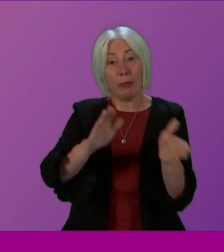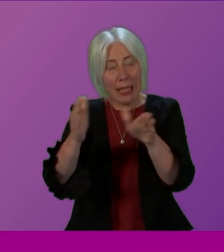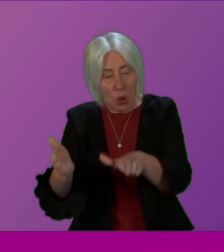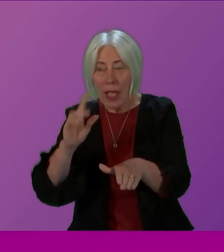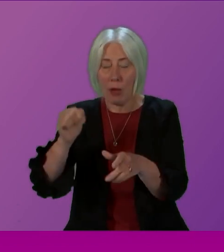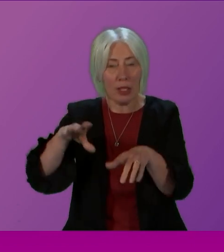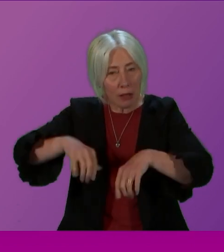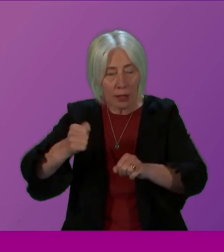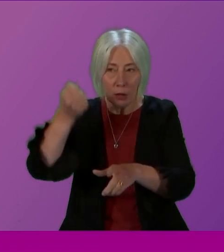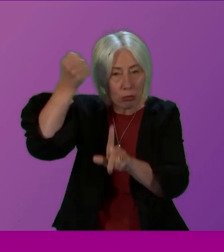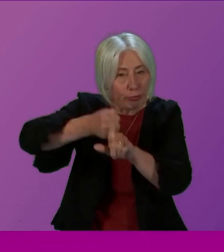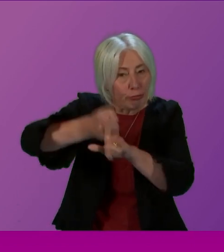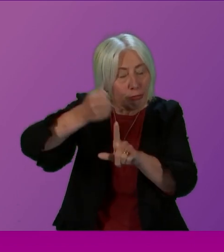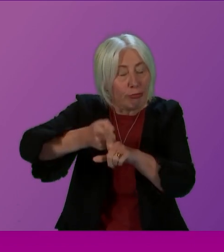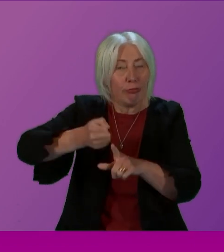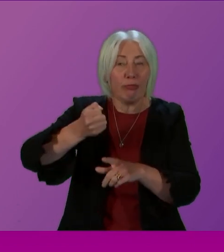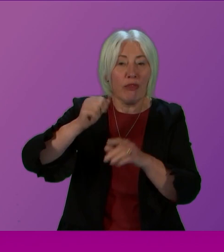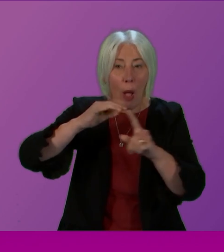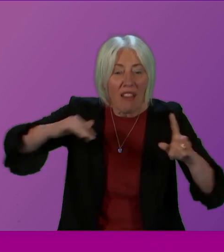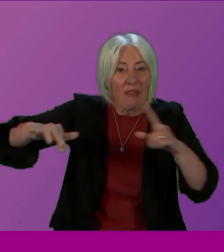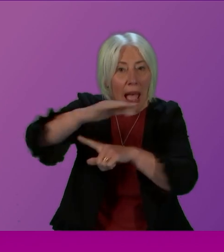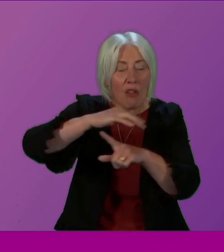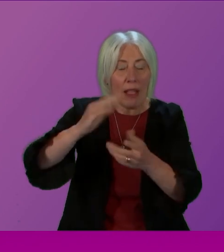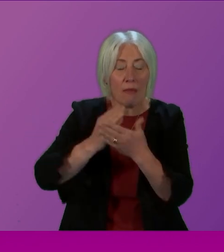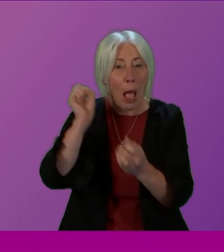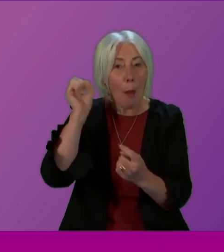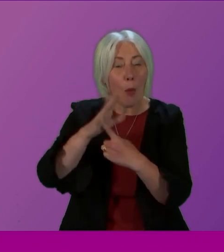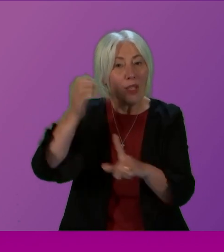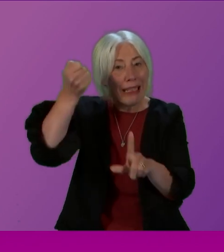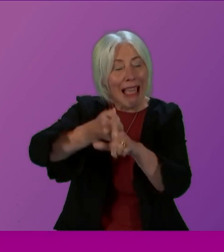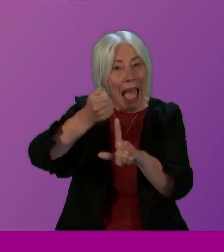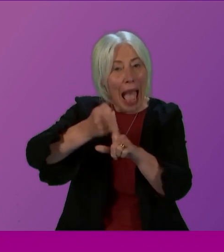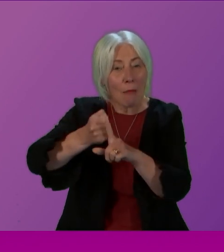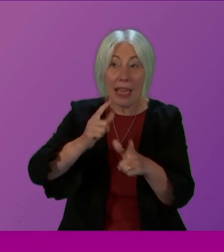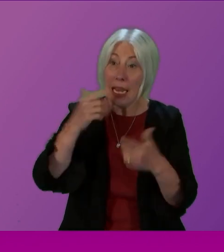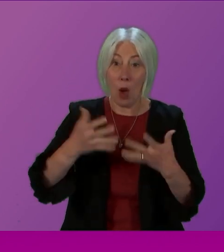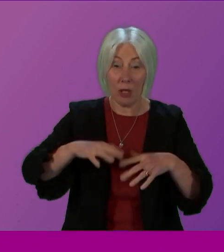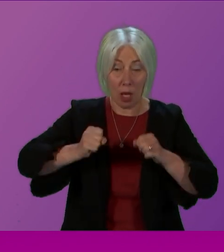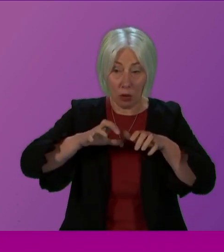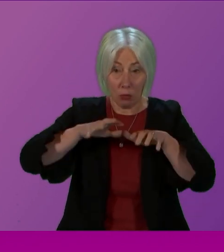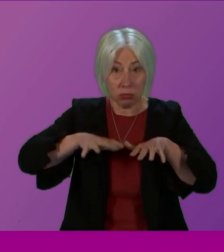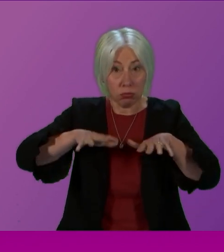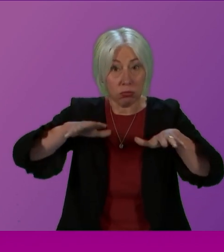environmental campaigner—is an important campaign and is rightly building momentum across Europe and around the world?